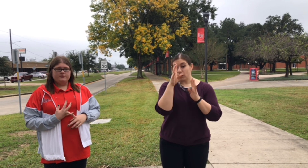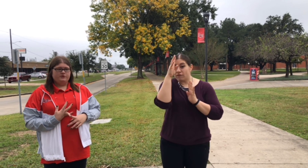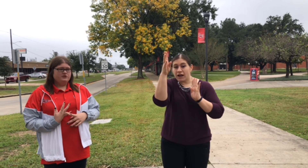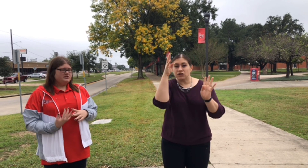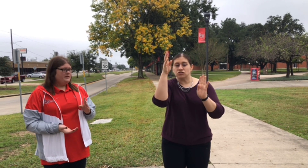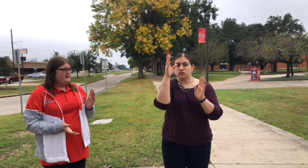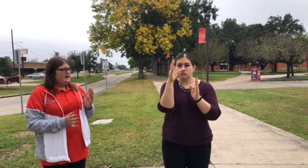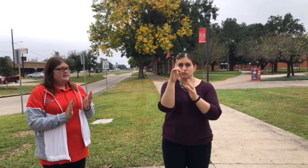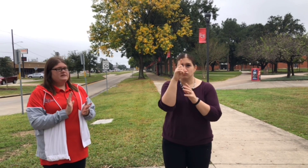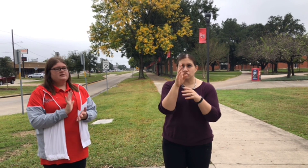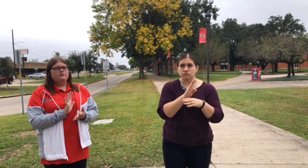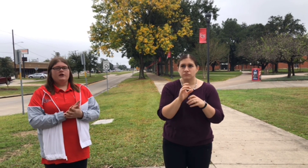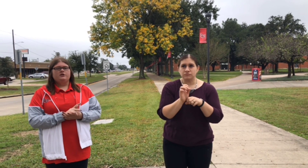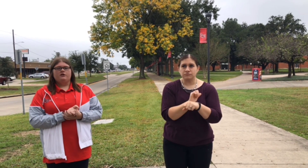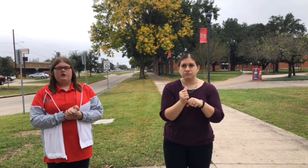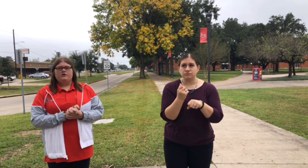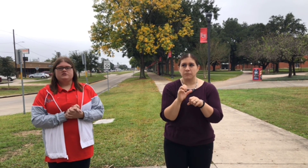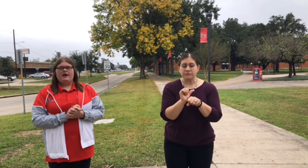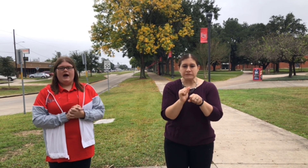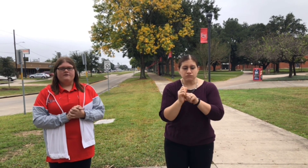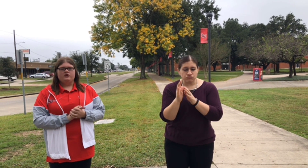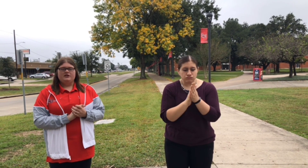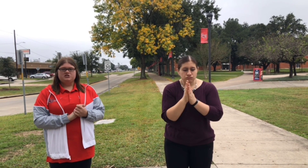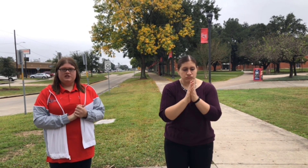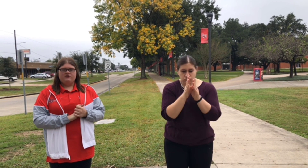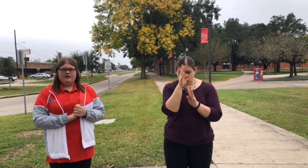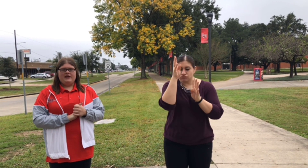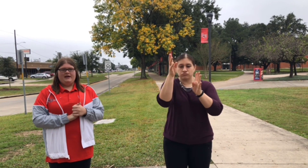Entrepreneurship. This is where you are going to have your engineering and